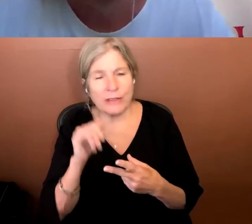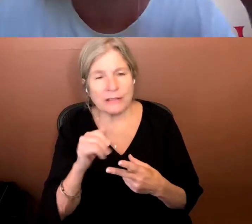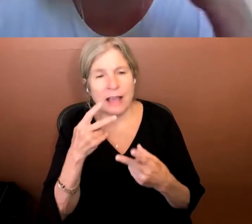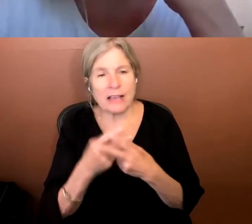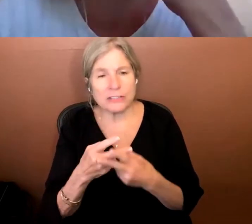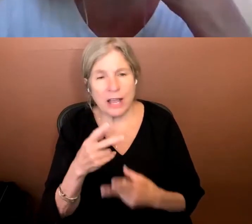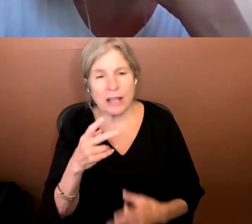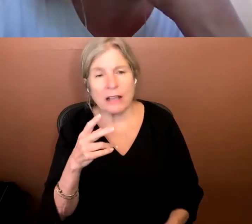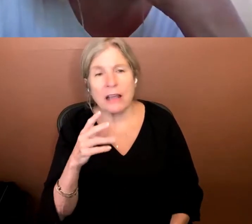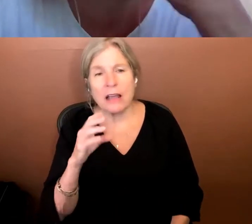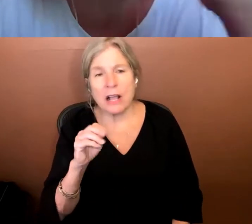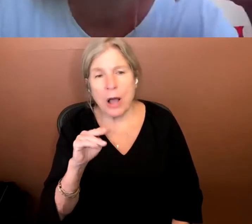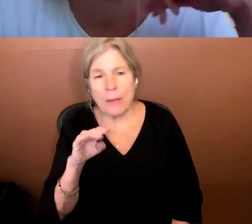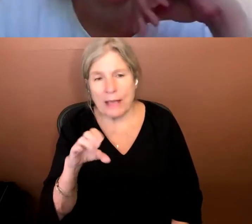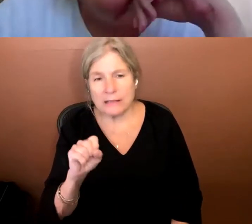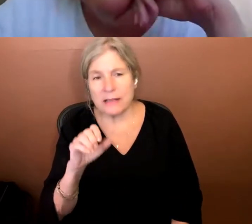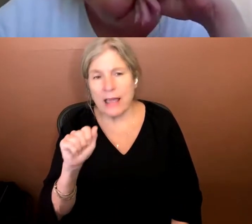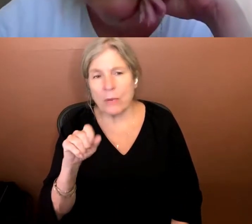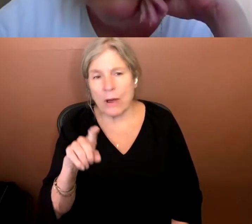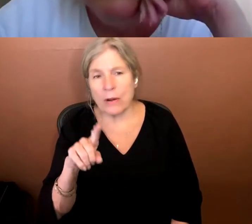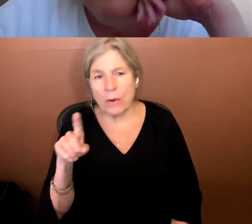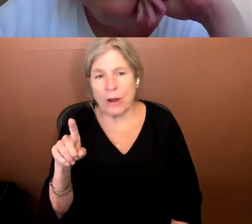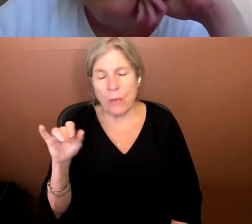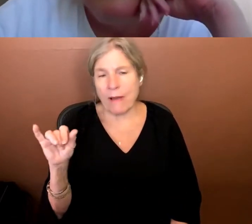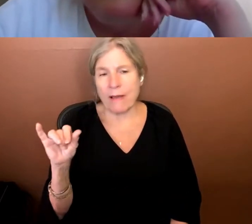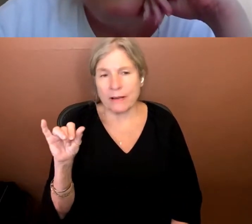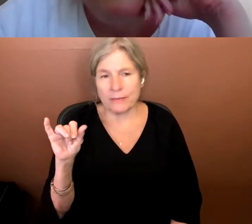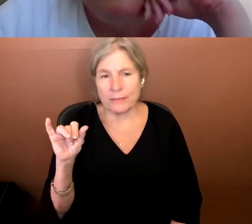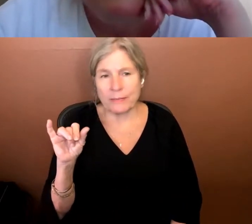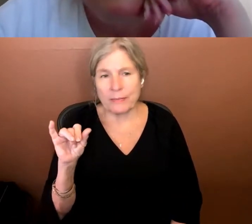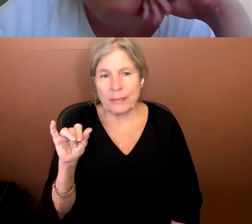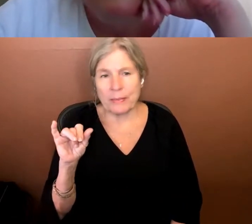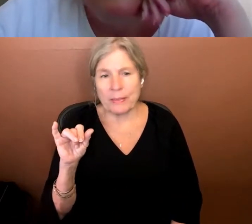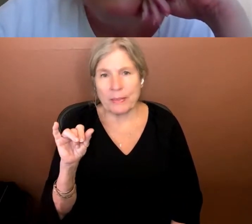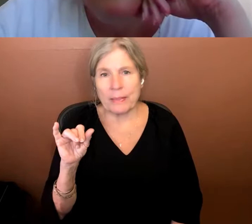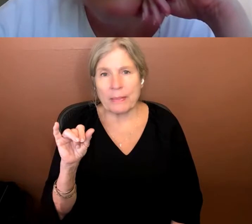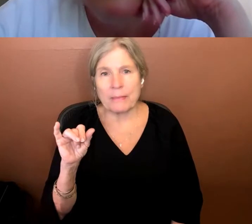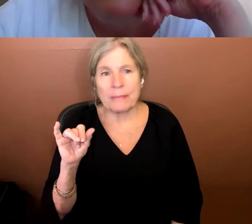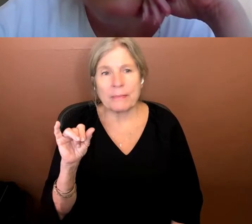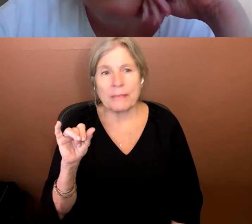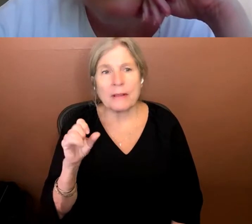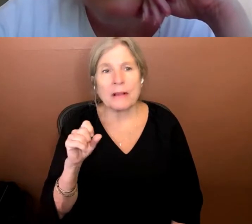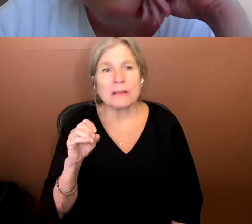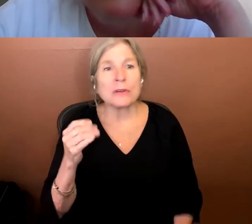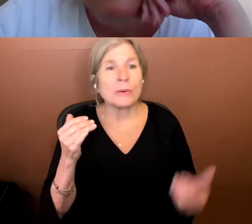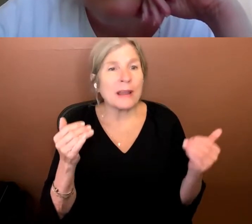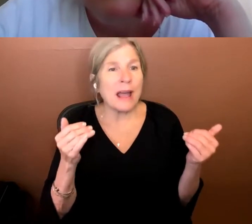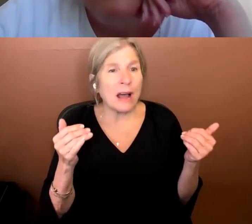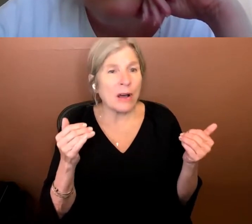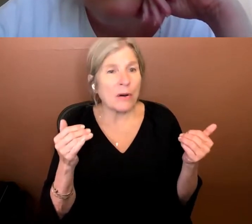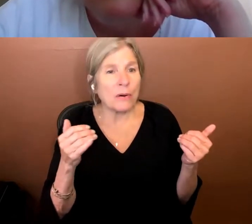comicsA 11Y. So now all our panelists if you could